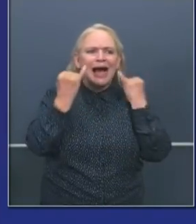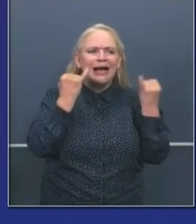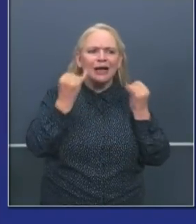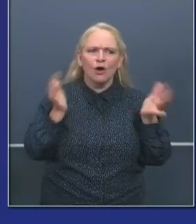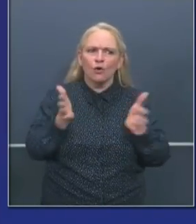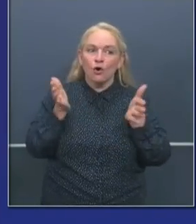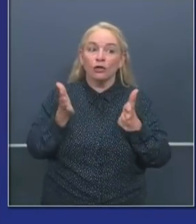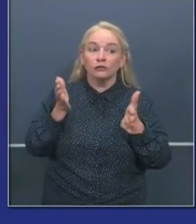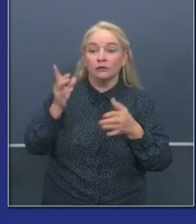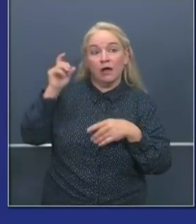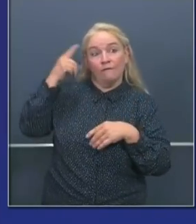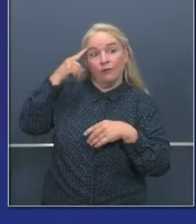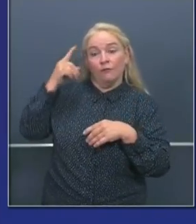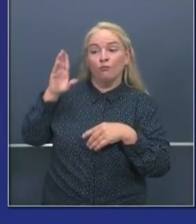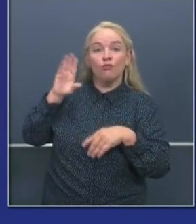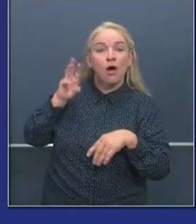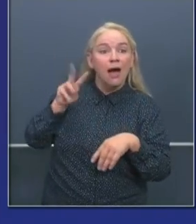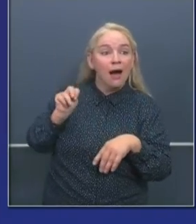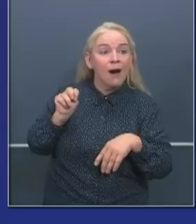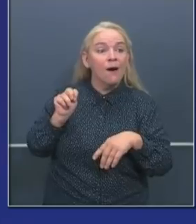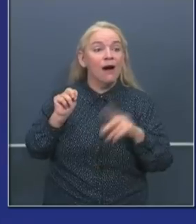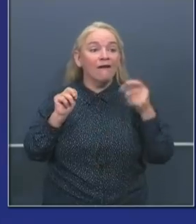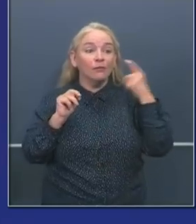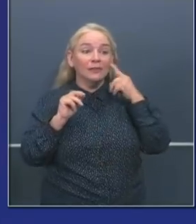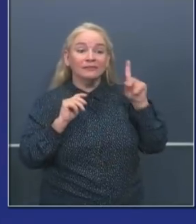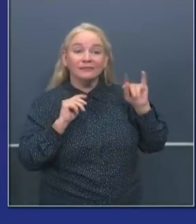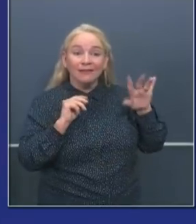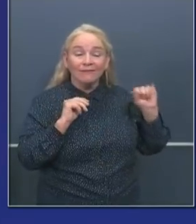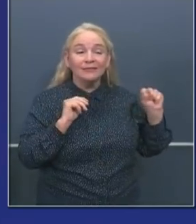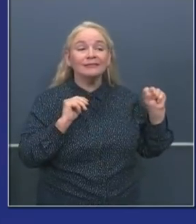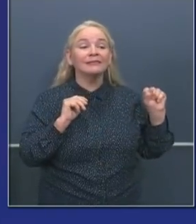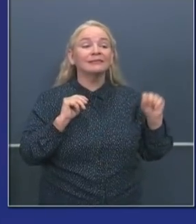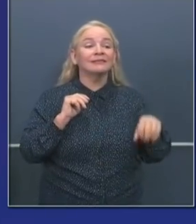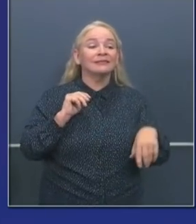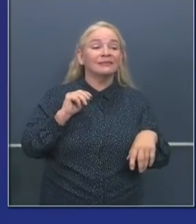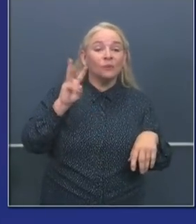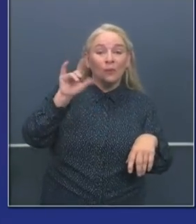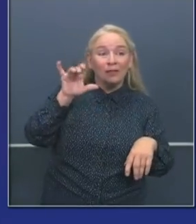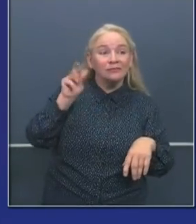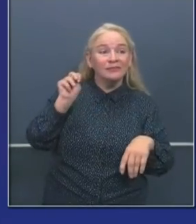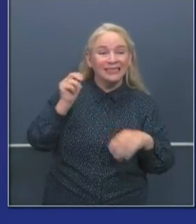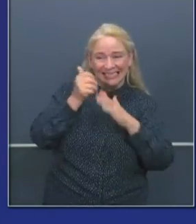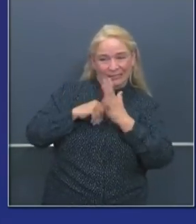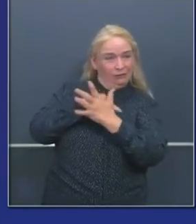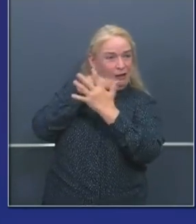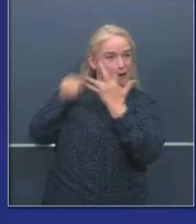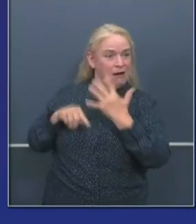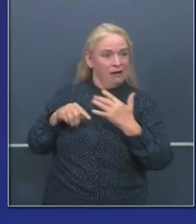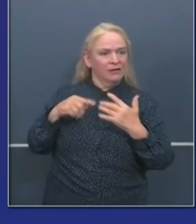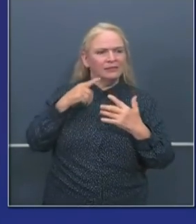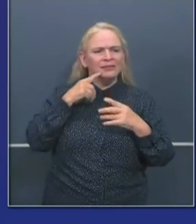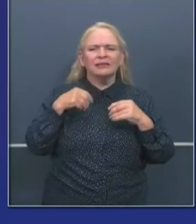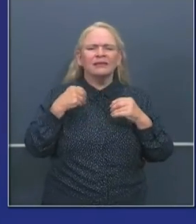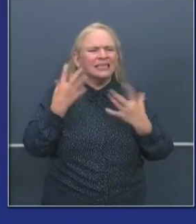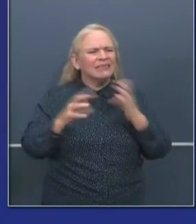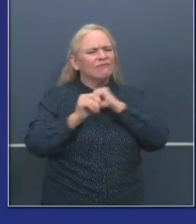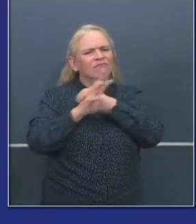ALL THE EX-GOVERNORS AND VERY PROUD OF GOVERNOR SCHWARZENEGGER AND HIS INSPIRATION FOR THIS IDEA AND